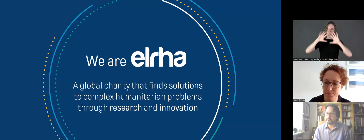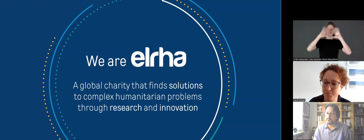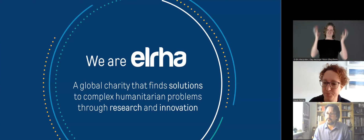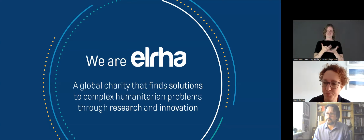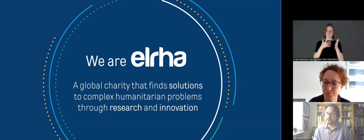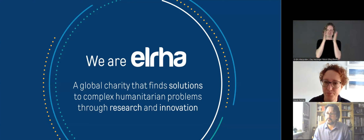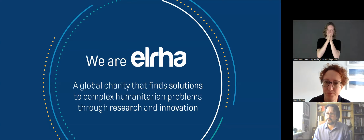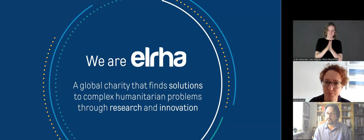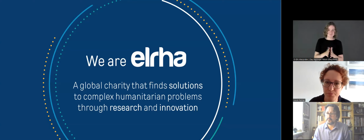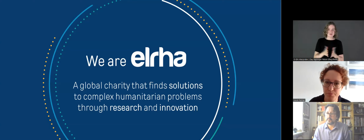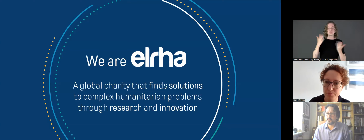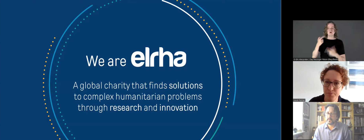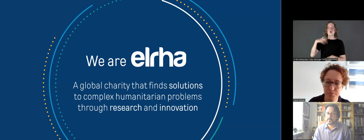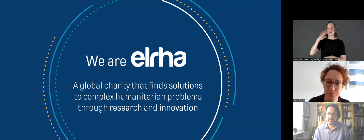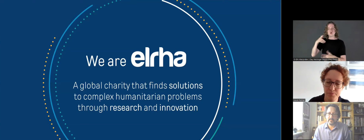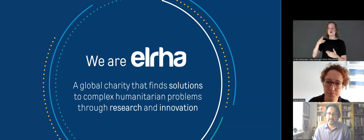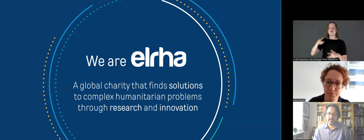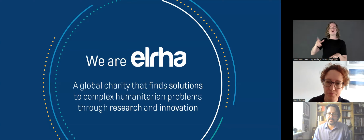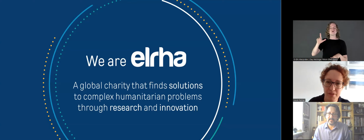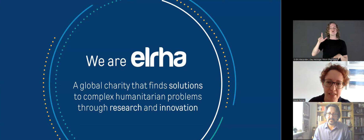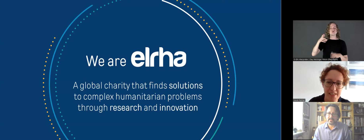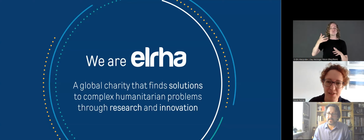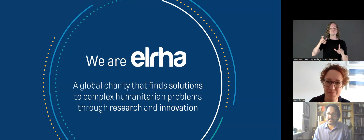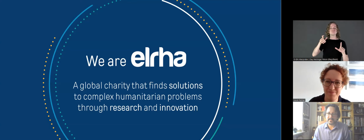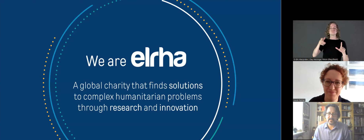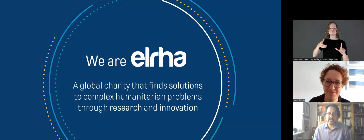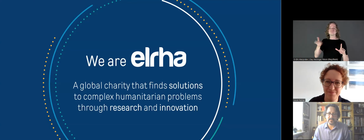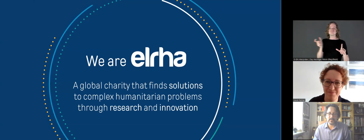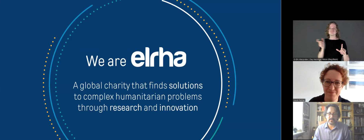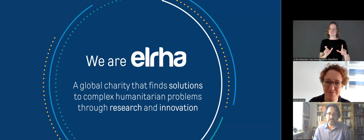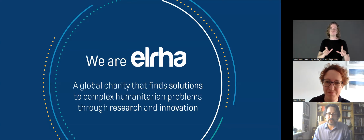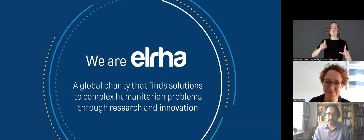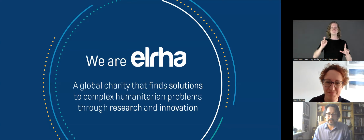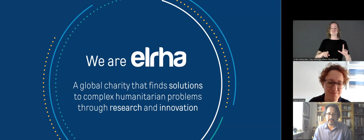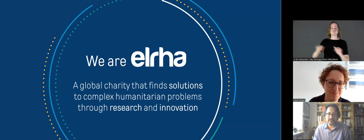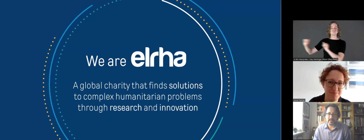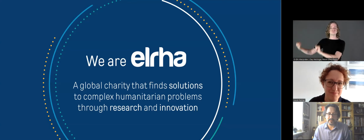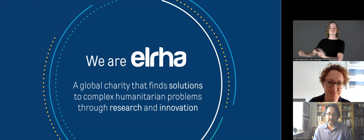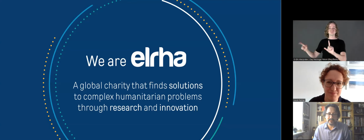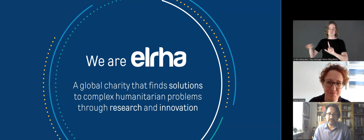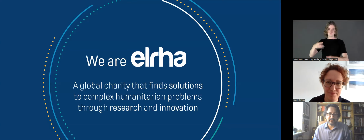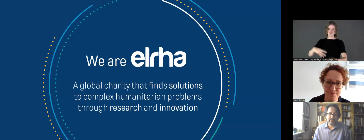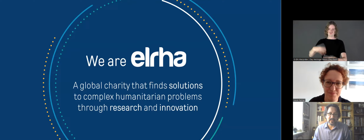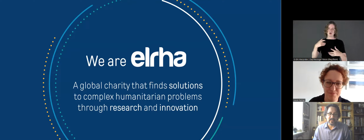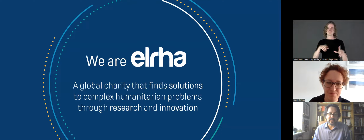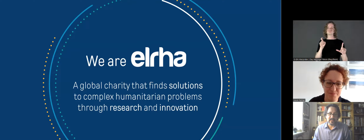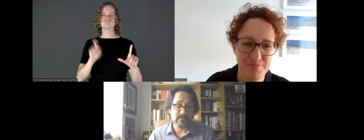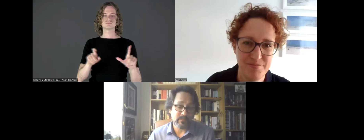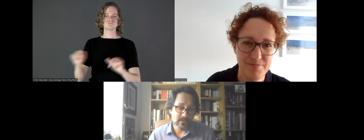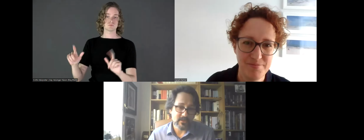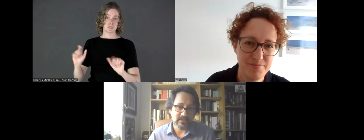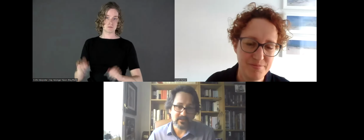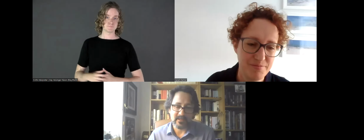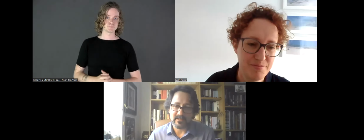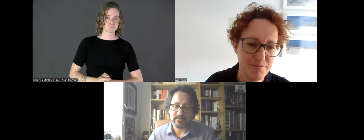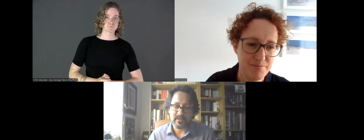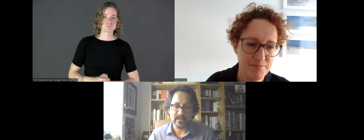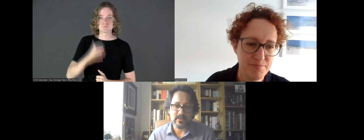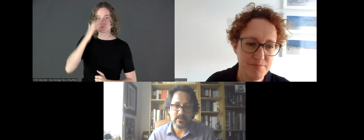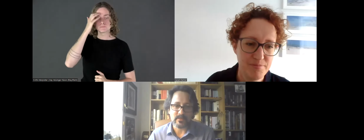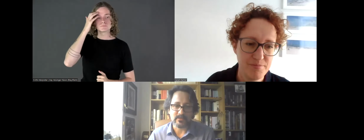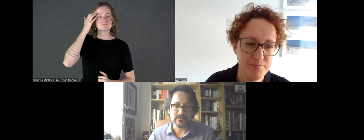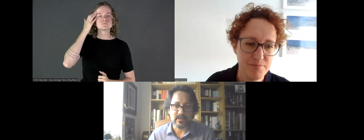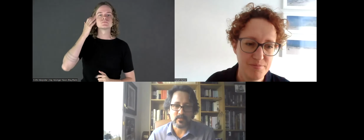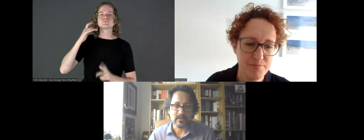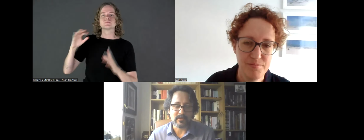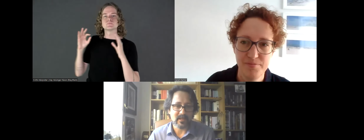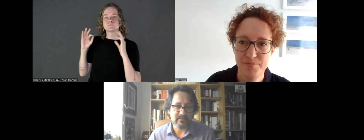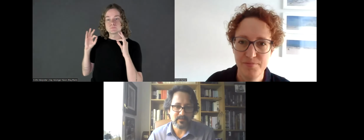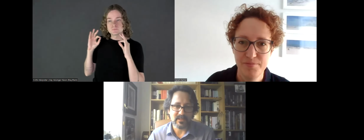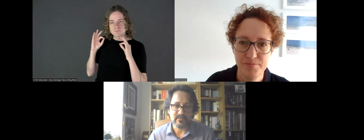Great. Thank you so much, Sarah. Me personally gaining, thank you, having been